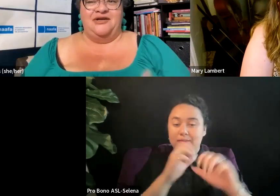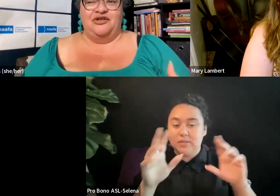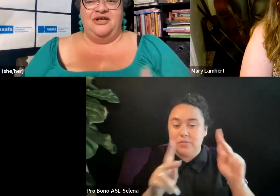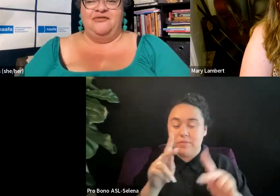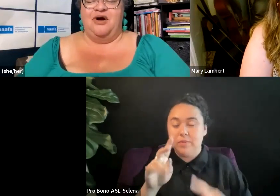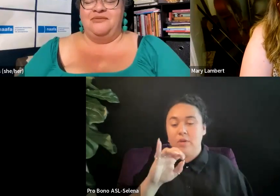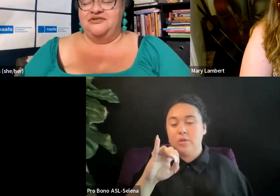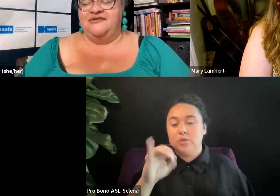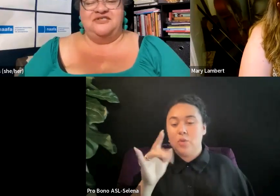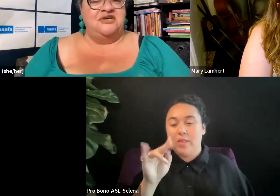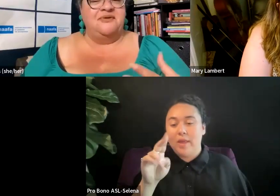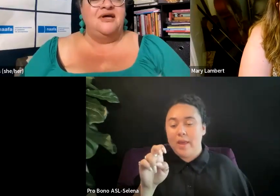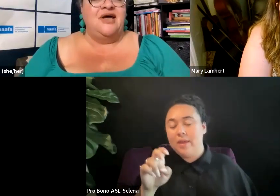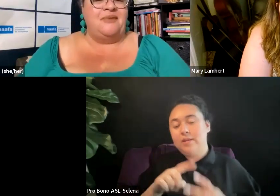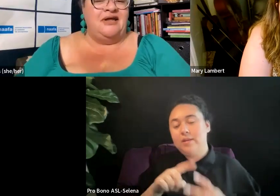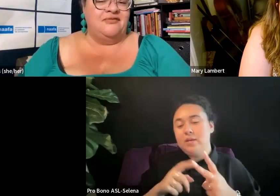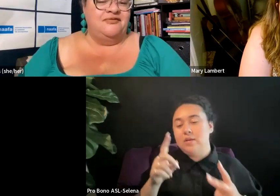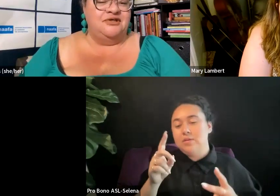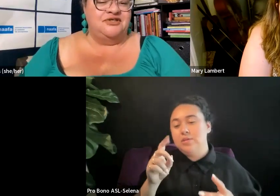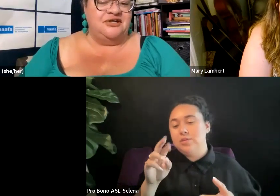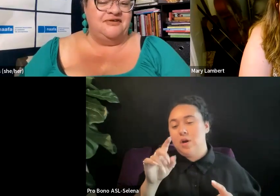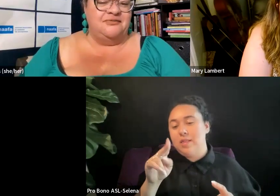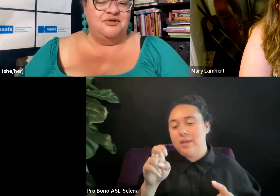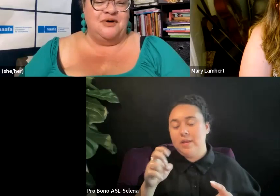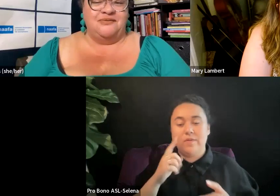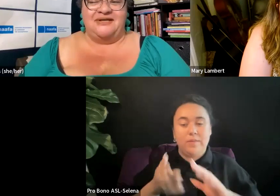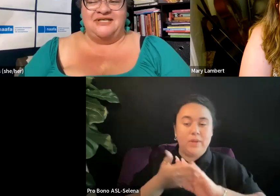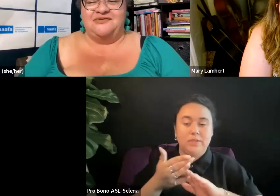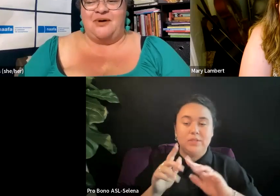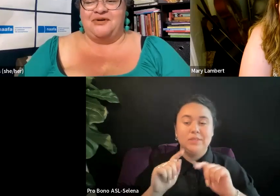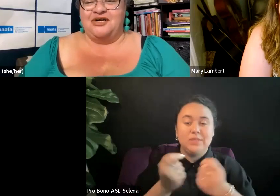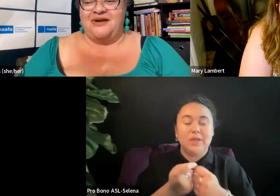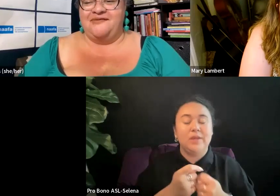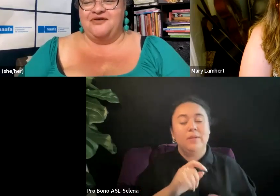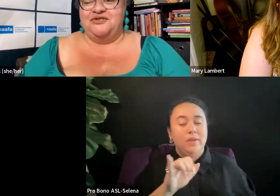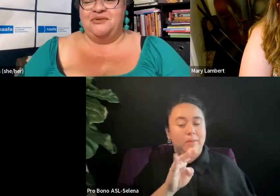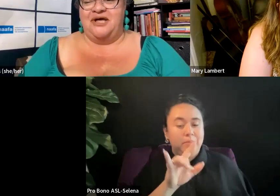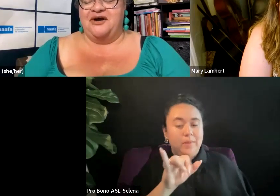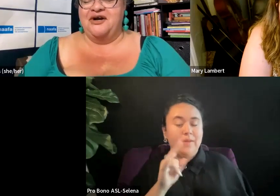and Darlene from our administrative team and Betty from Foolish Tree Films who helps makes these webinars ready for YouTube later.